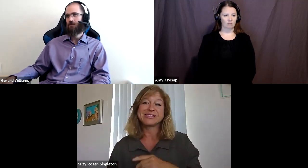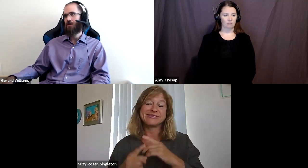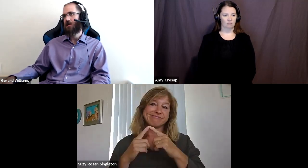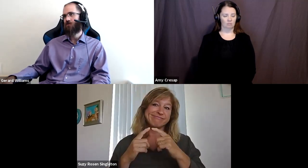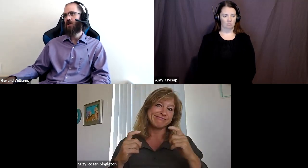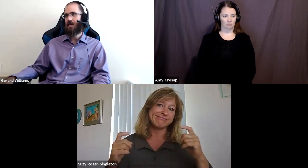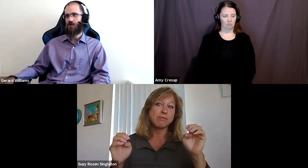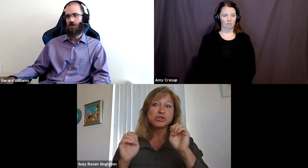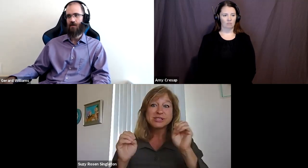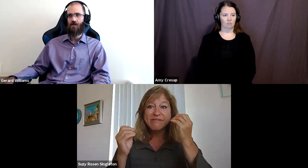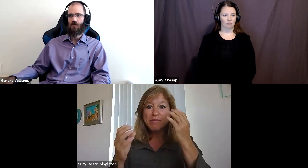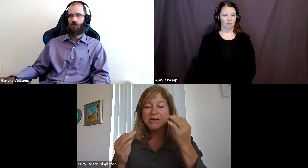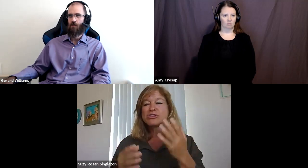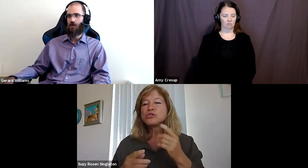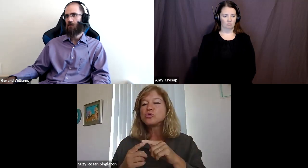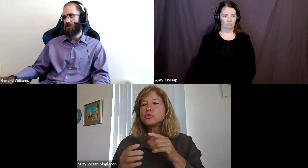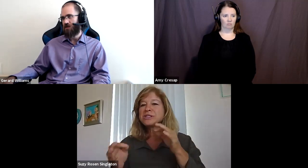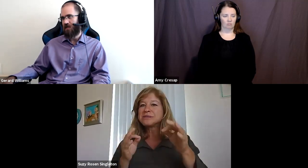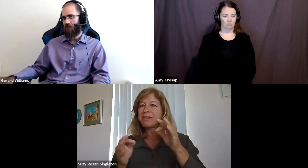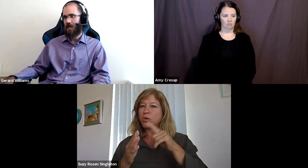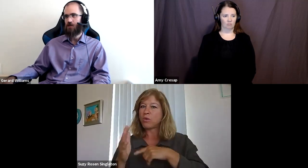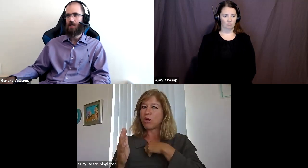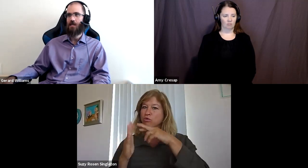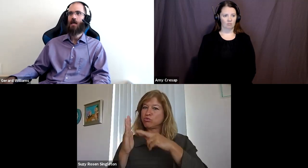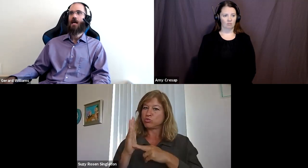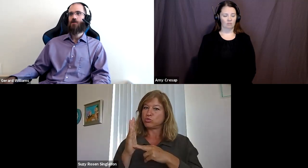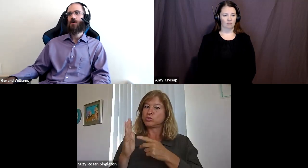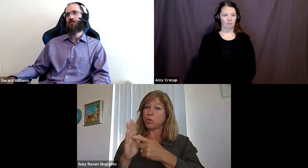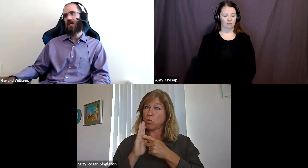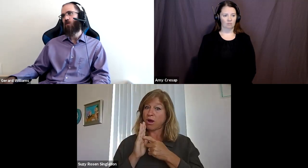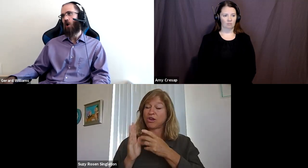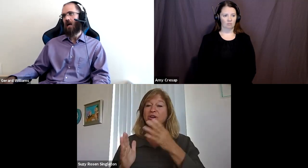captioning, relay service or so forth. Emergency information to, explain what our